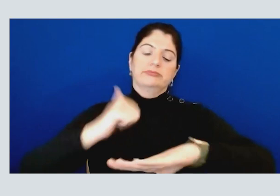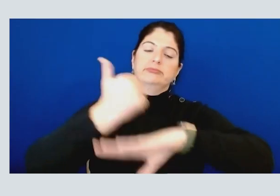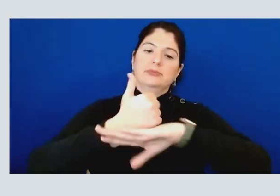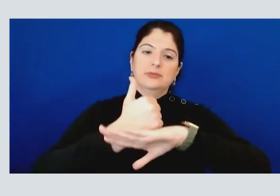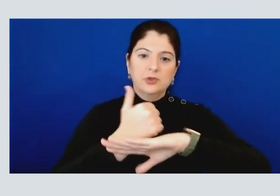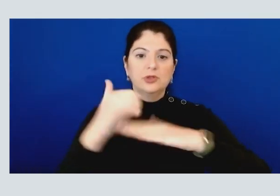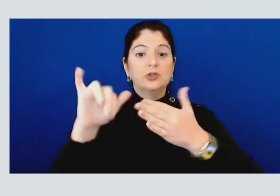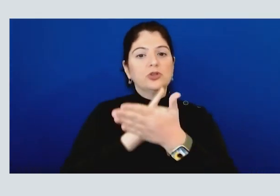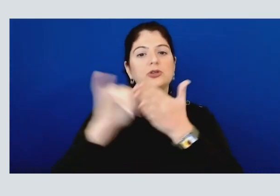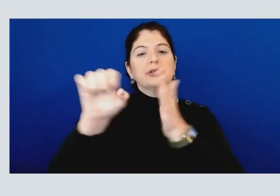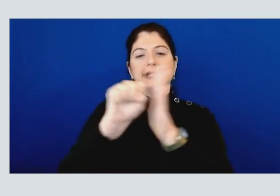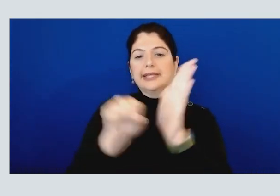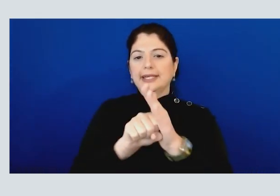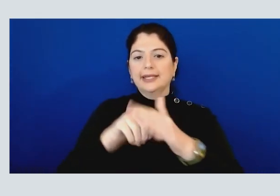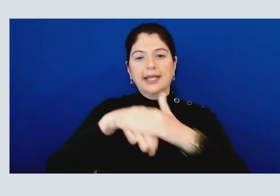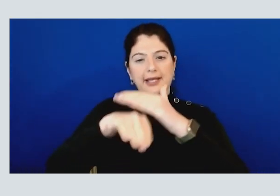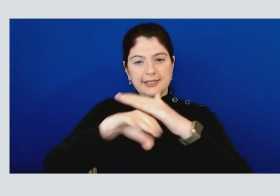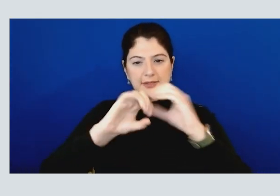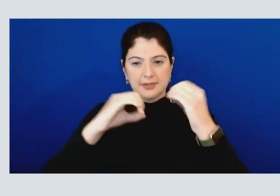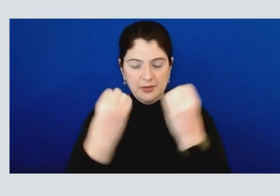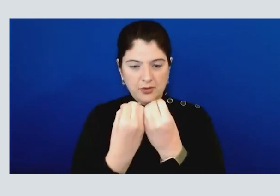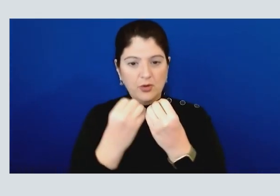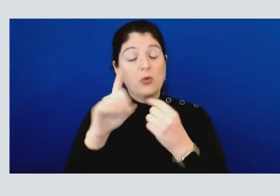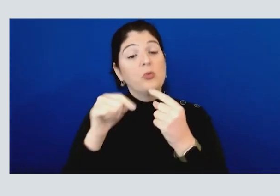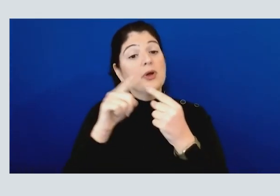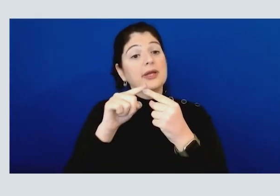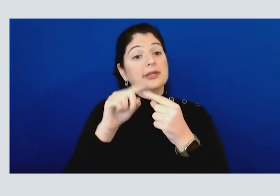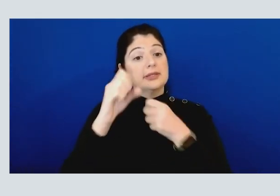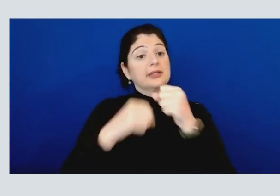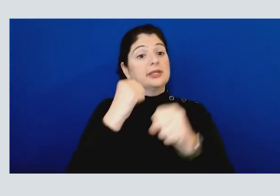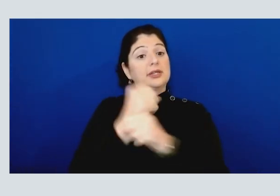This was part of the fiscal year 2023 budget, and that fulfills commitment